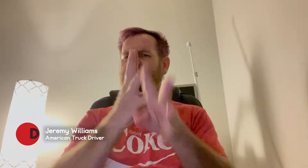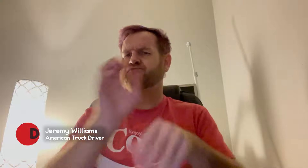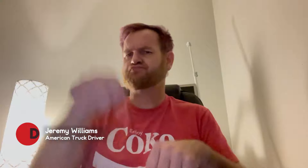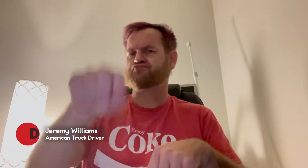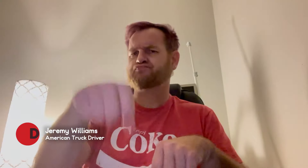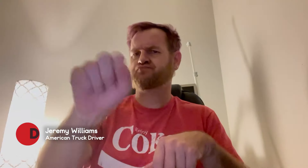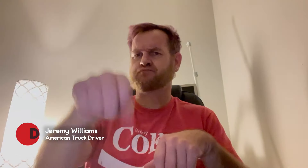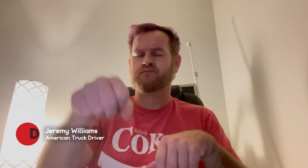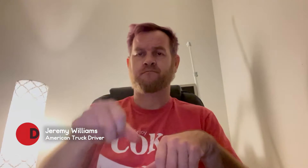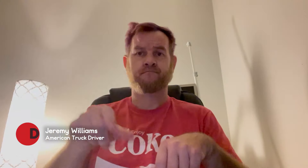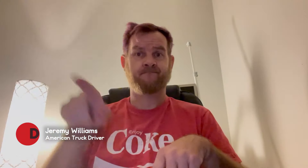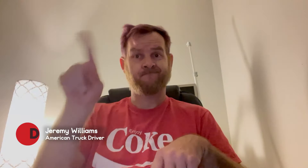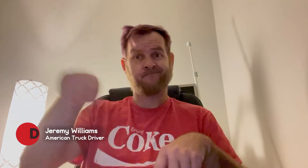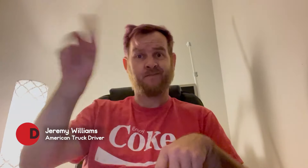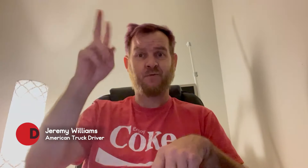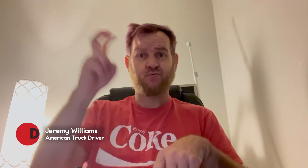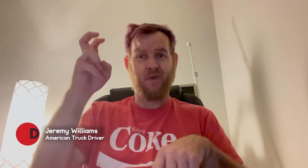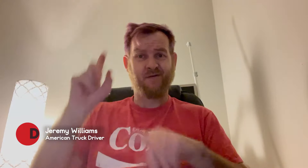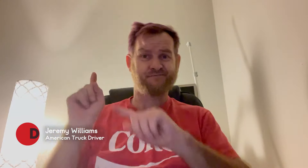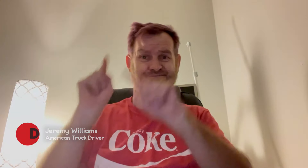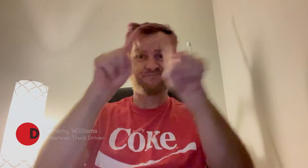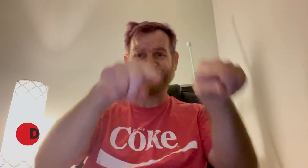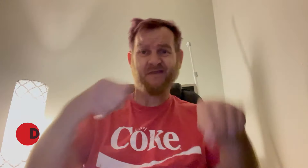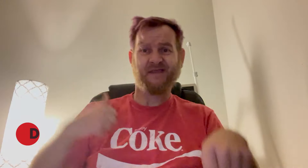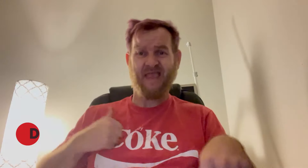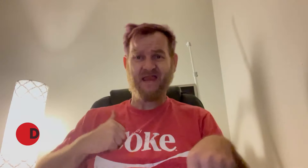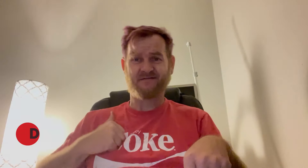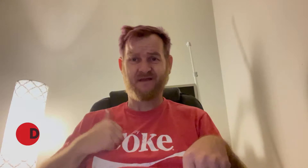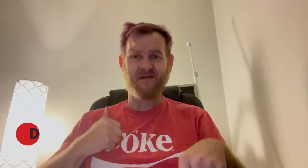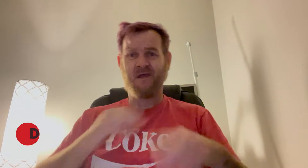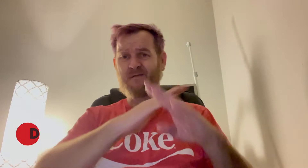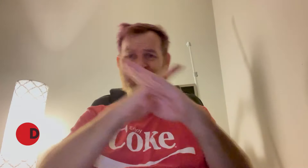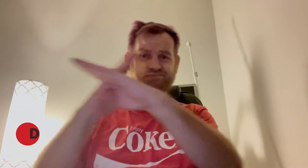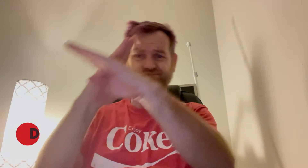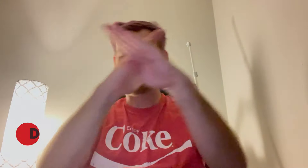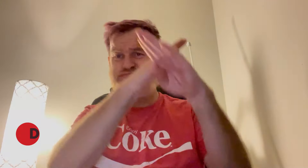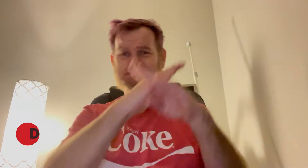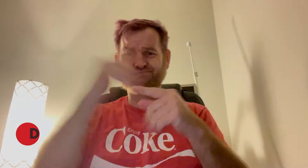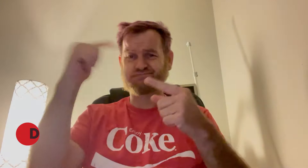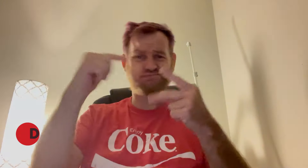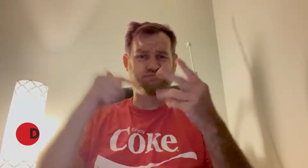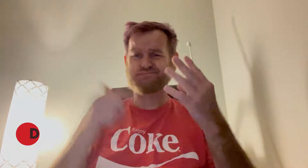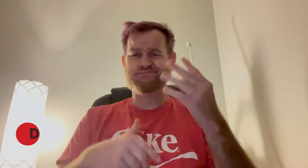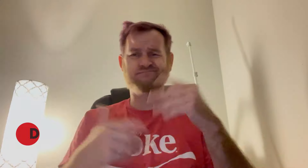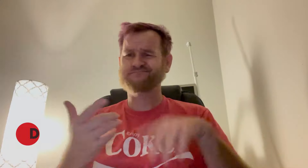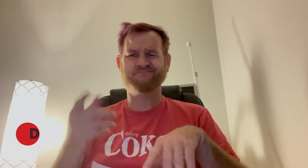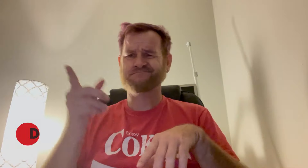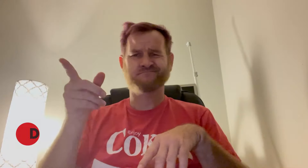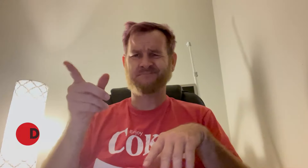The truckers who drove to Canada created barricades –